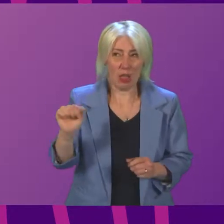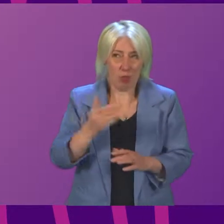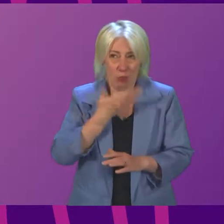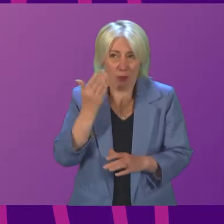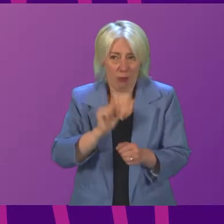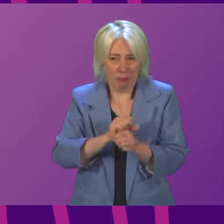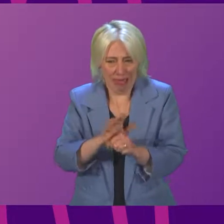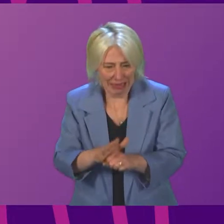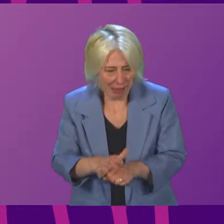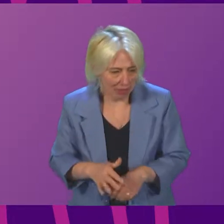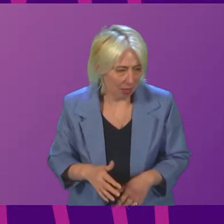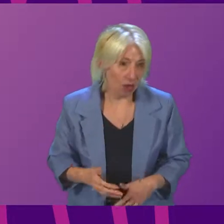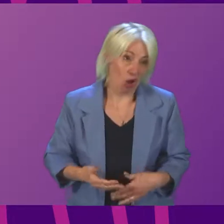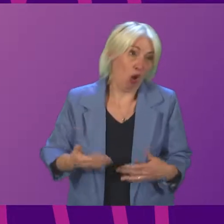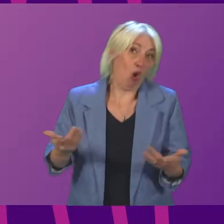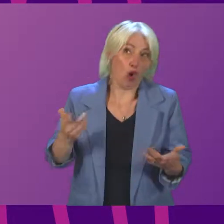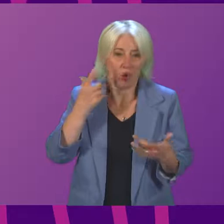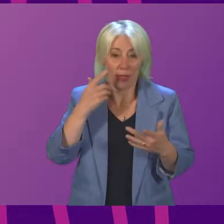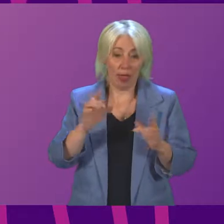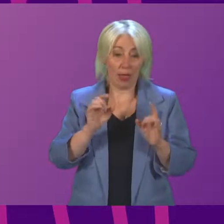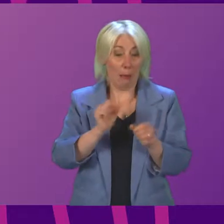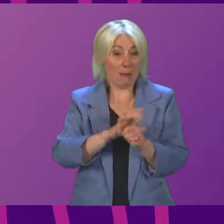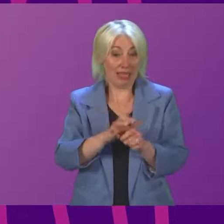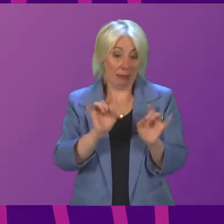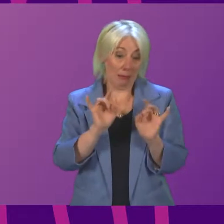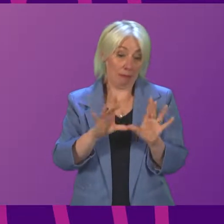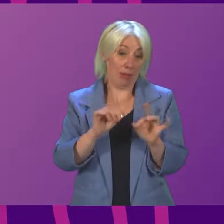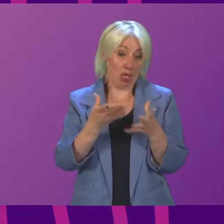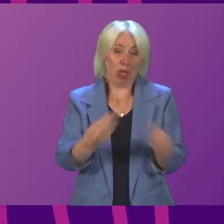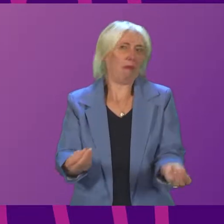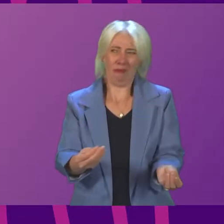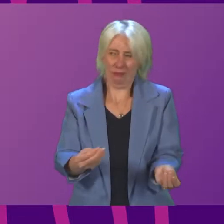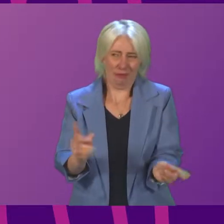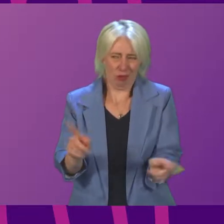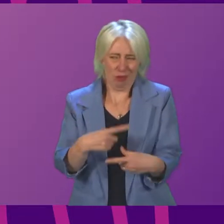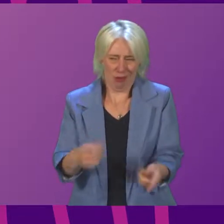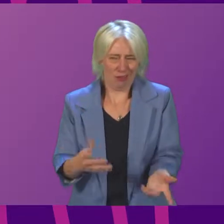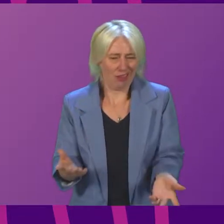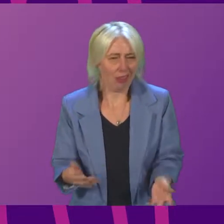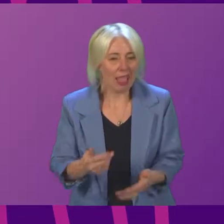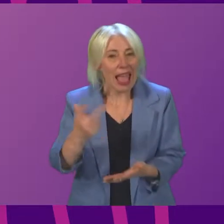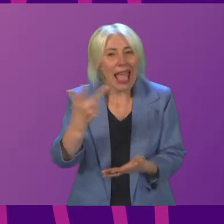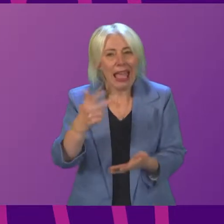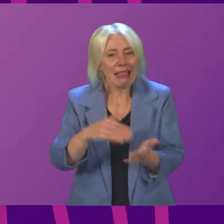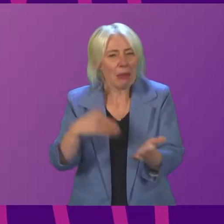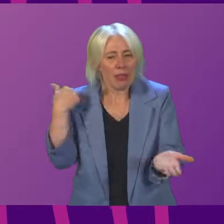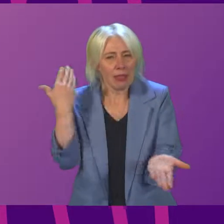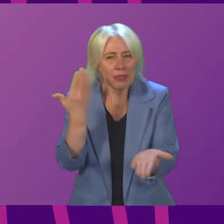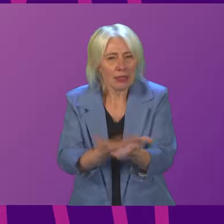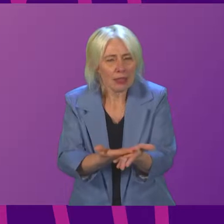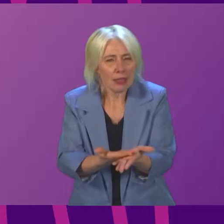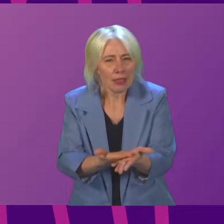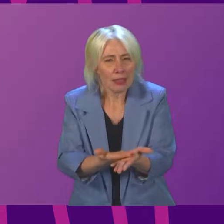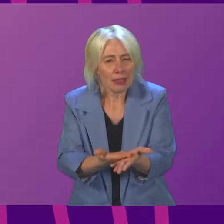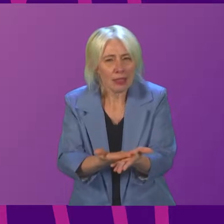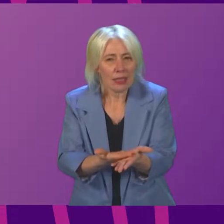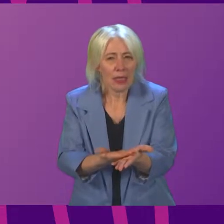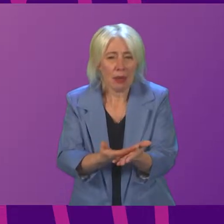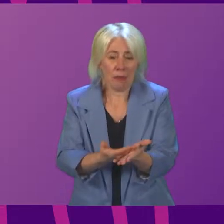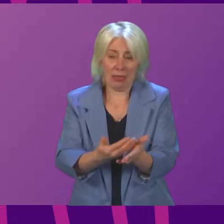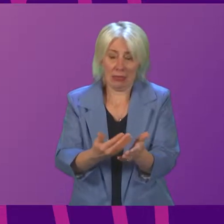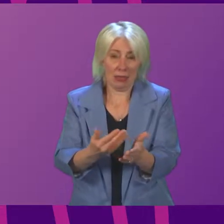that we can somehow magic away the pandemic’s effects. The 18 months of direct and indirect